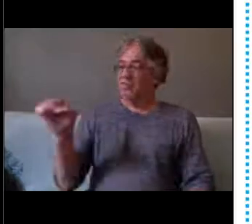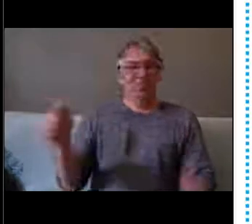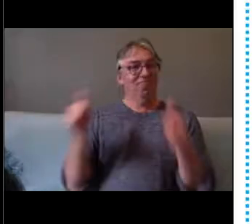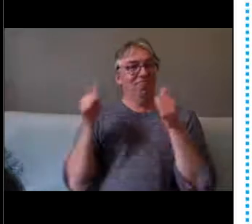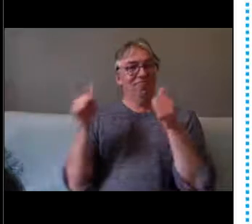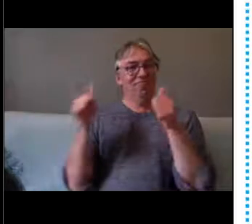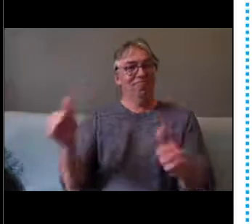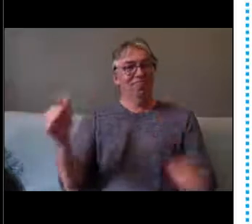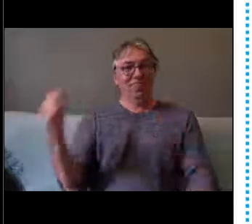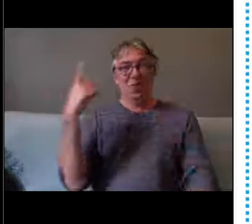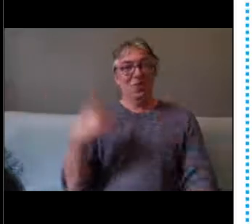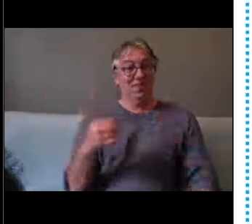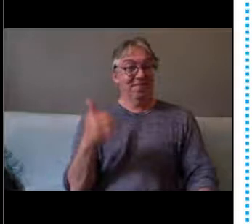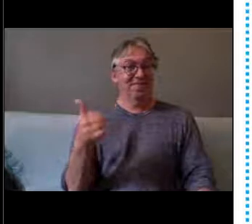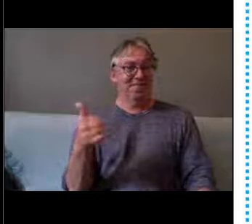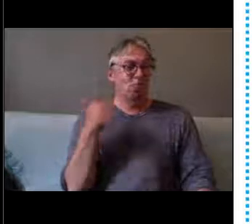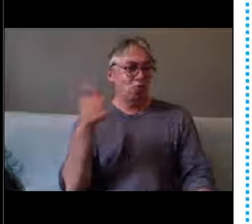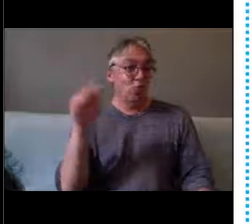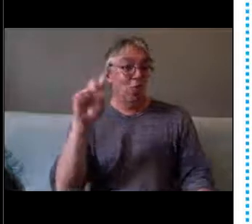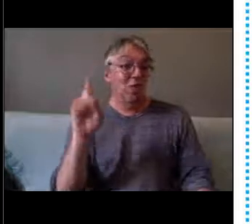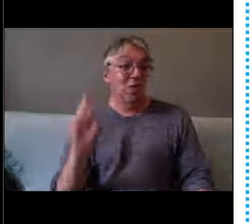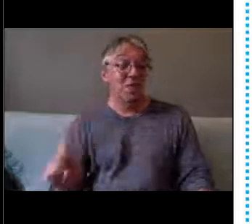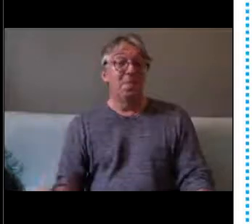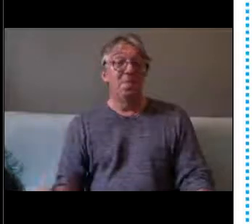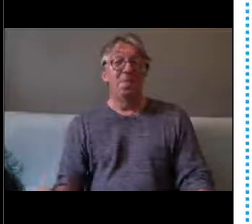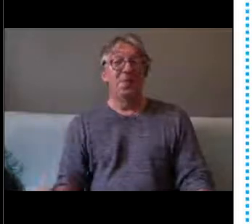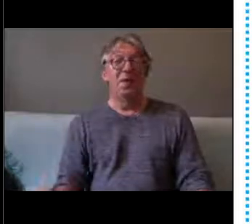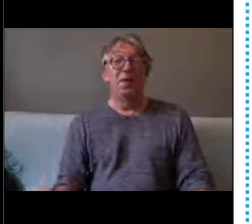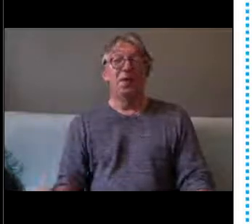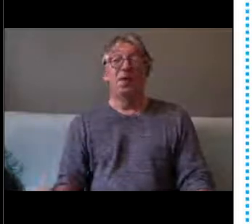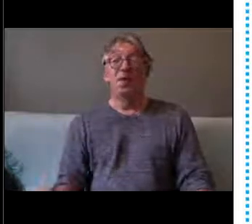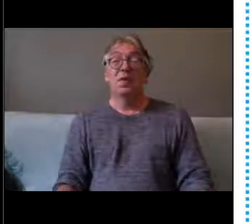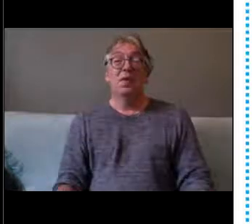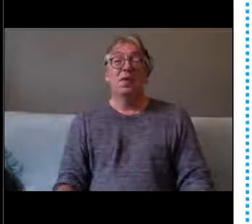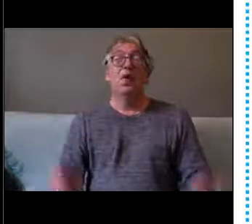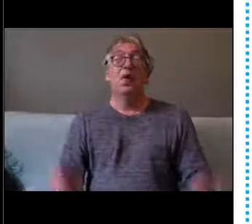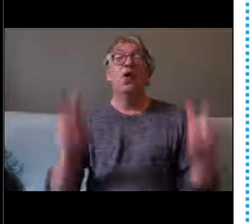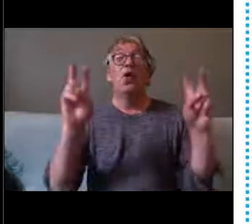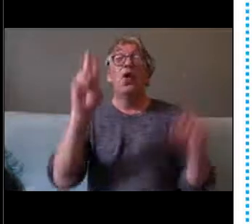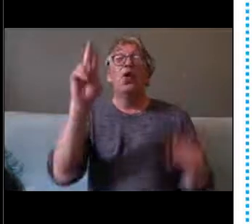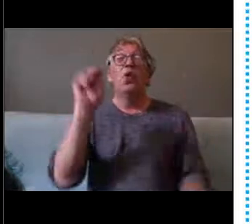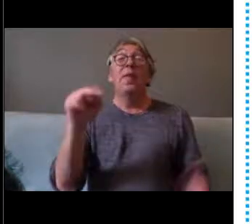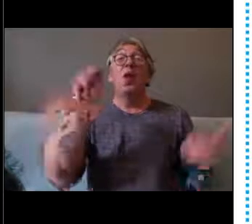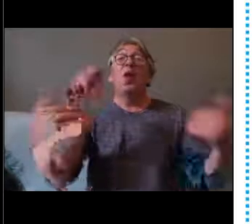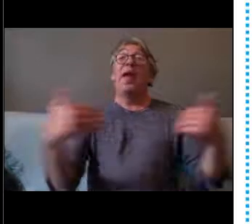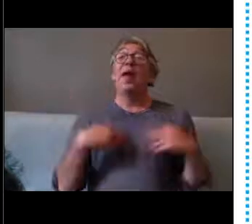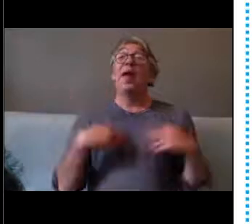So, the UNV talent programme for professionals with disabilities is